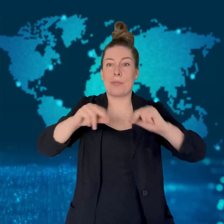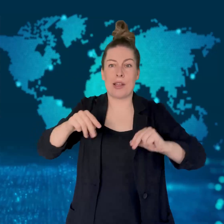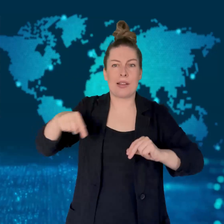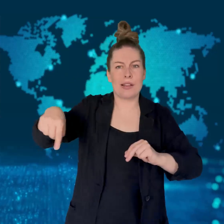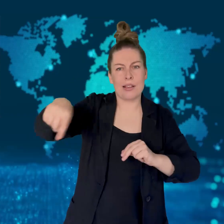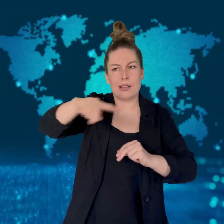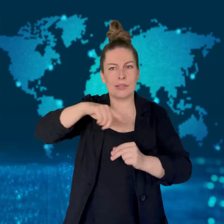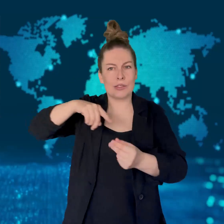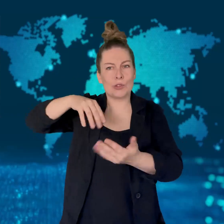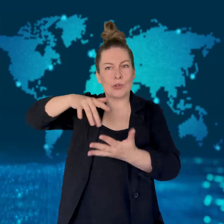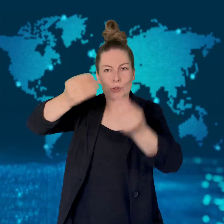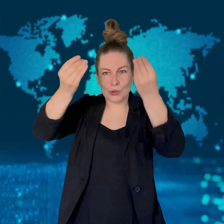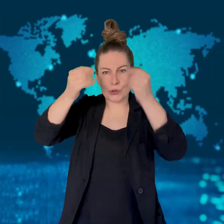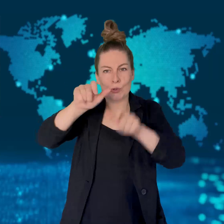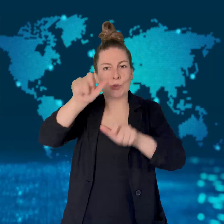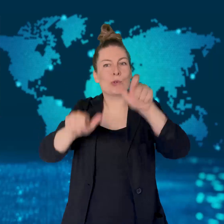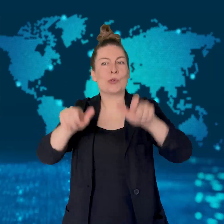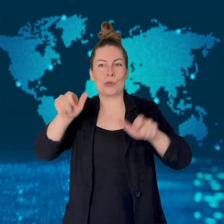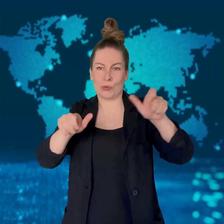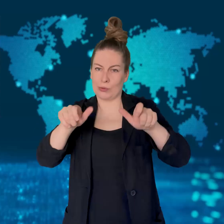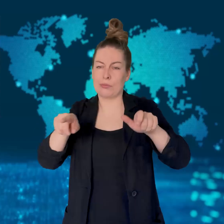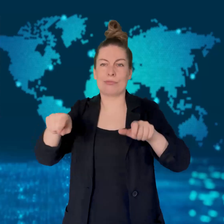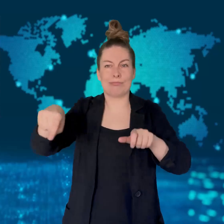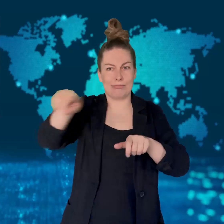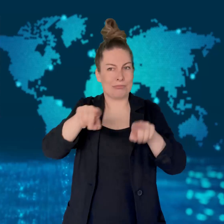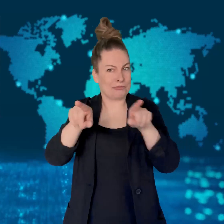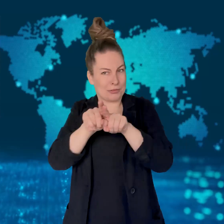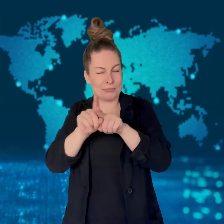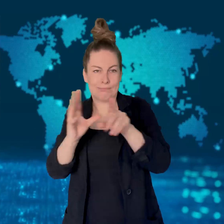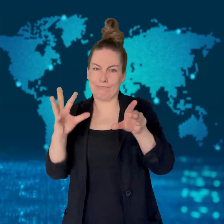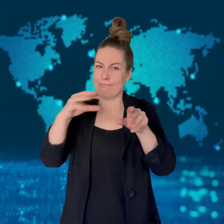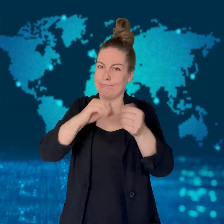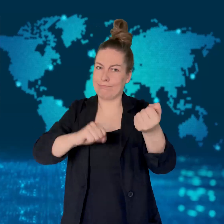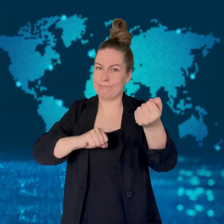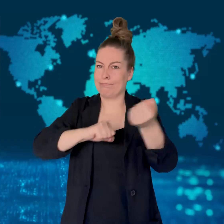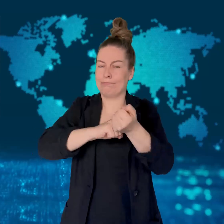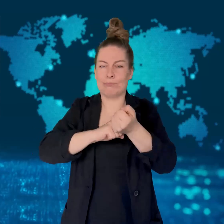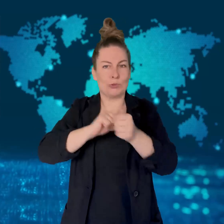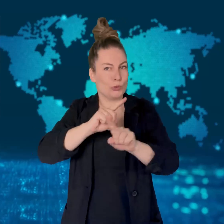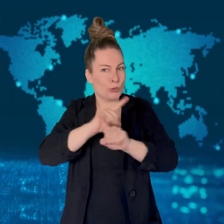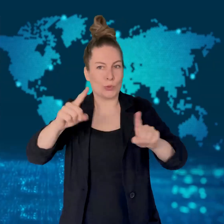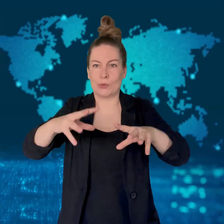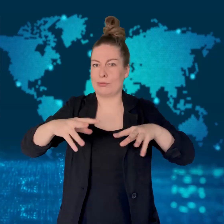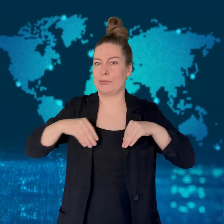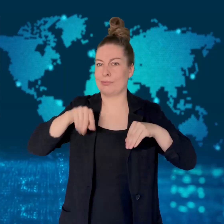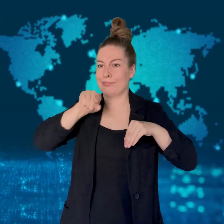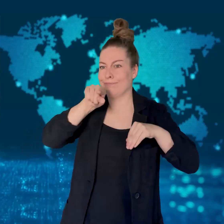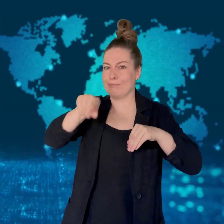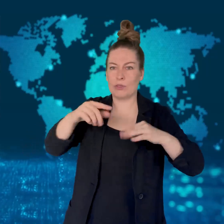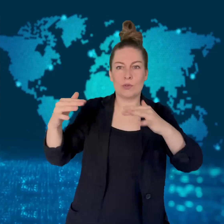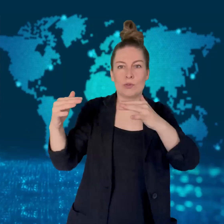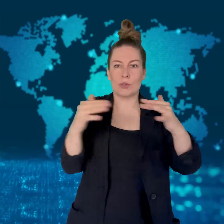Some universities have responded with police or fines.